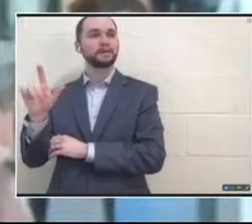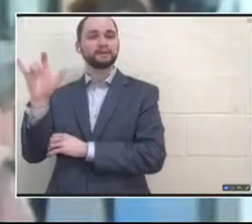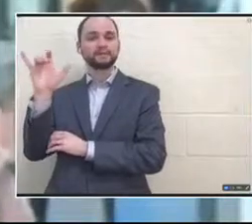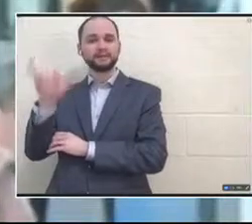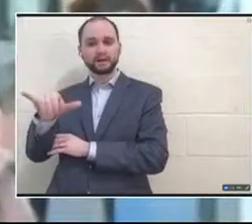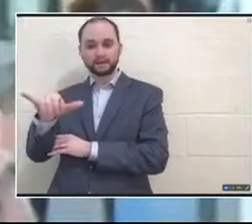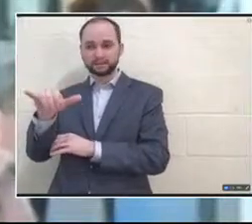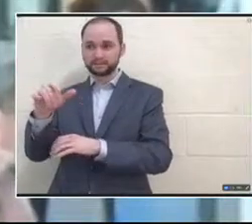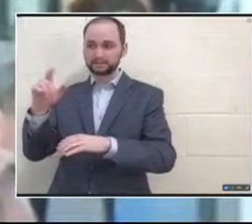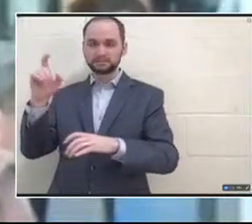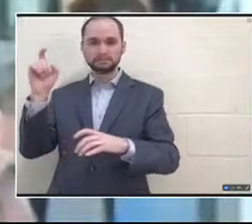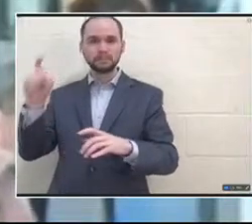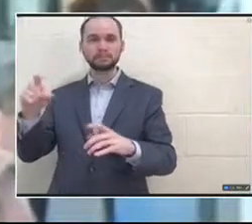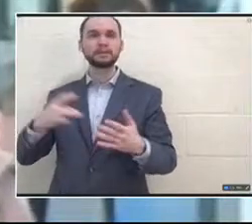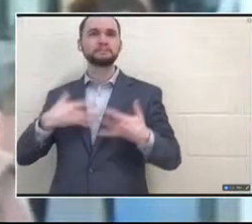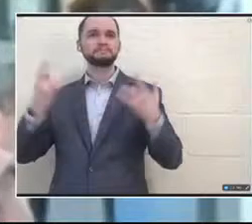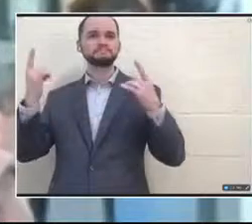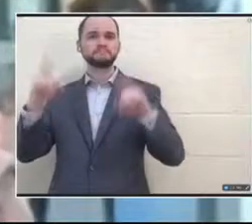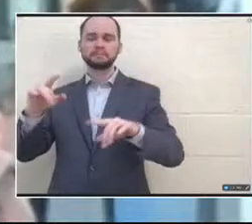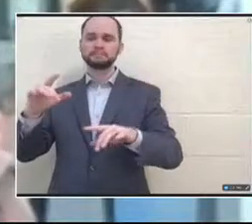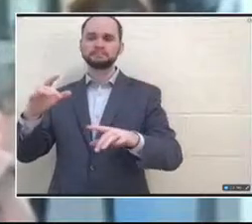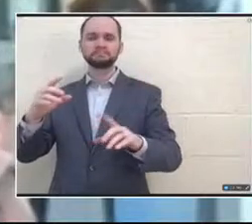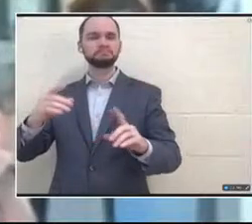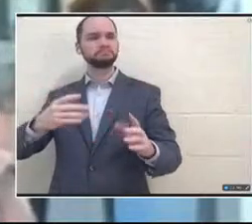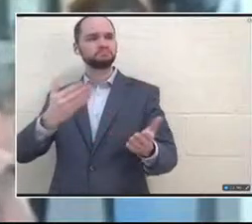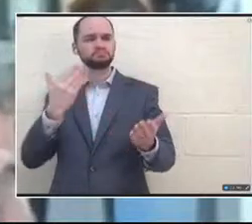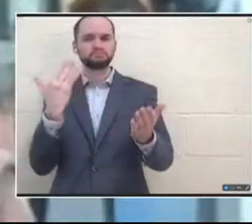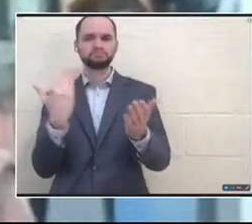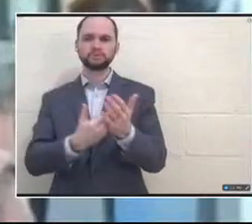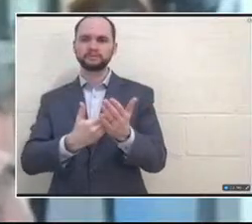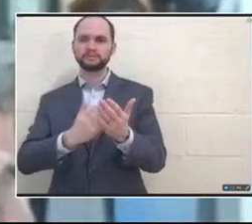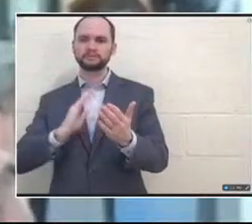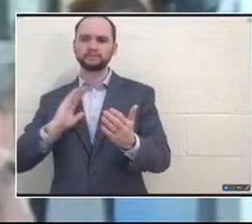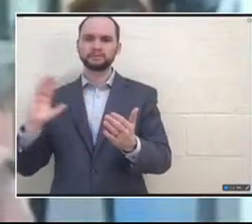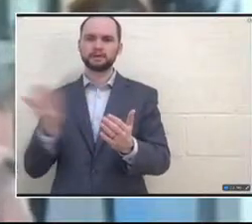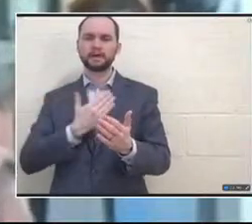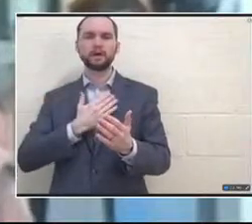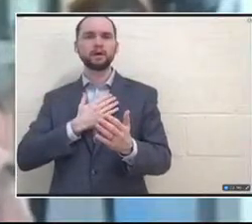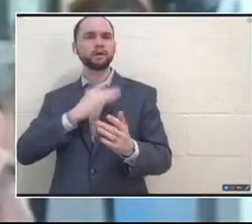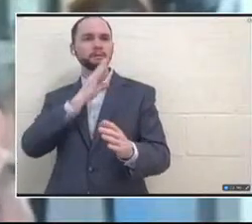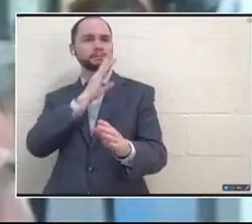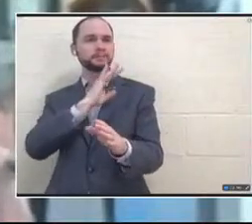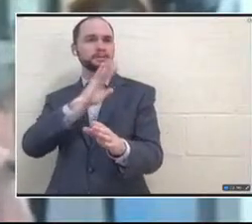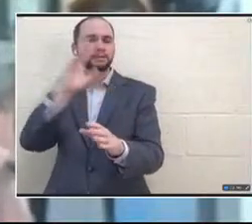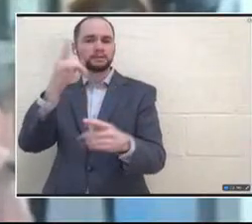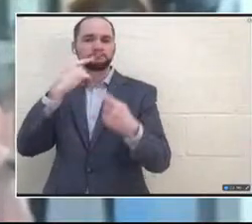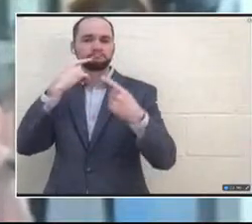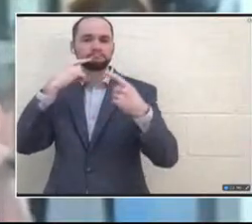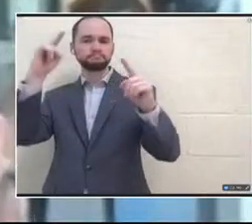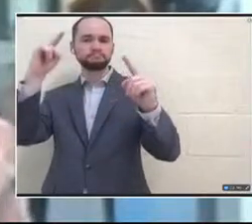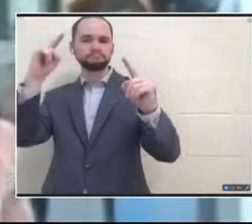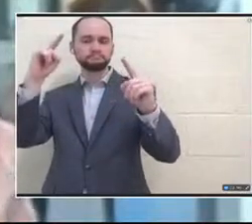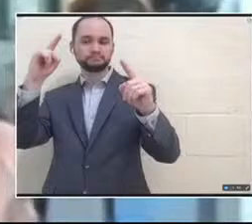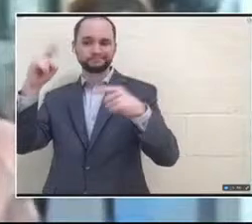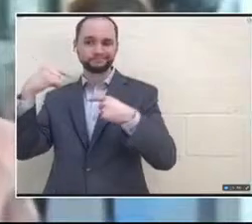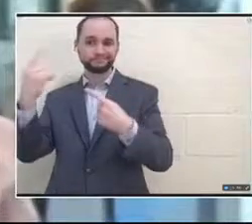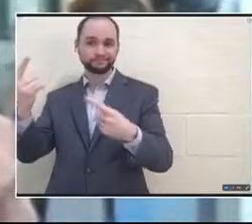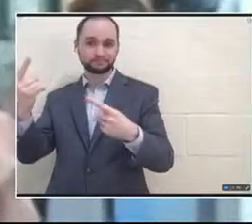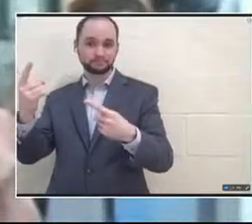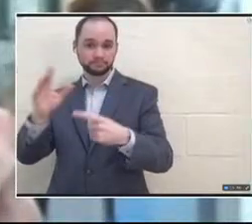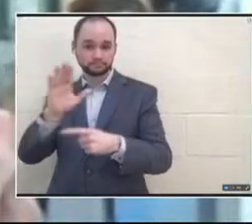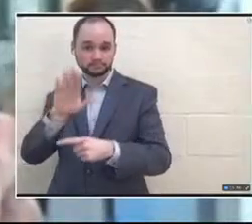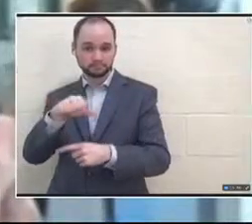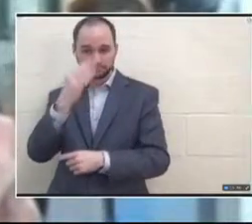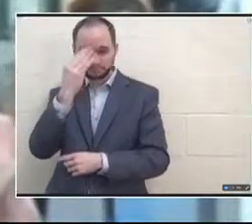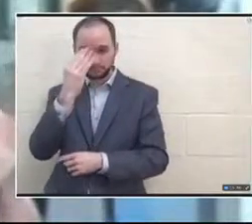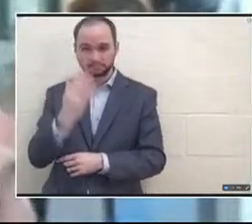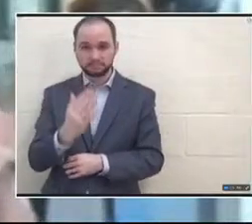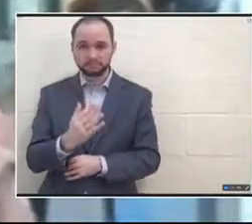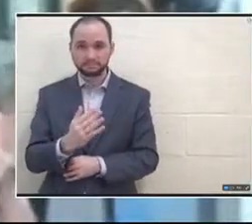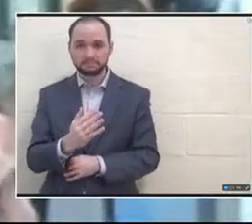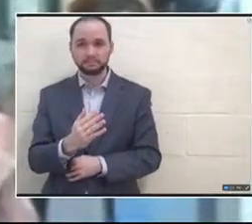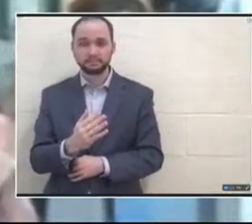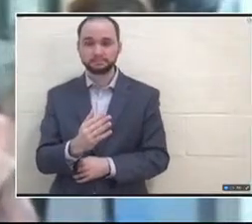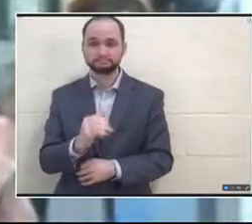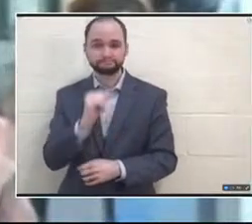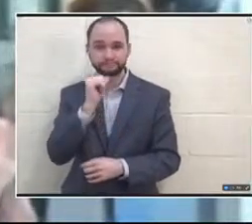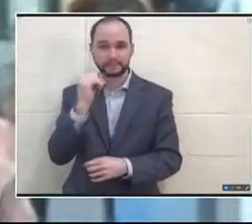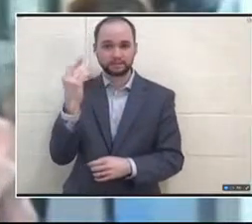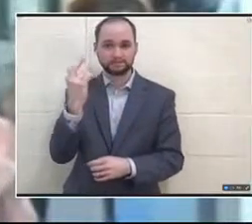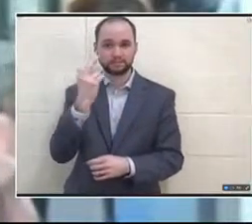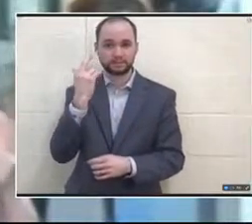of our vocal achievements to this date. But unbeknownst to me of detail, the Constitution Hall